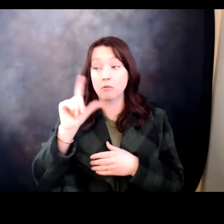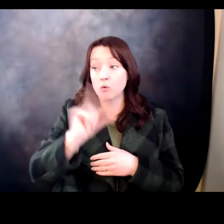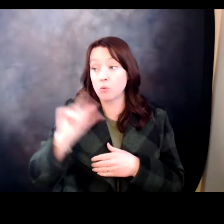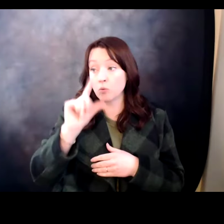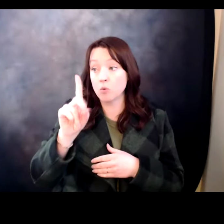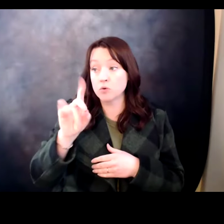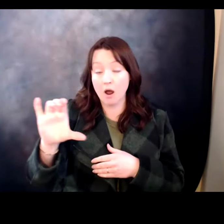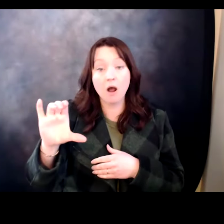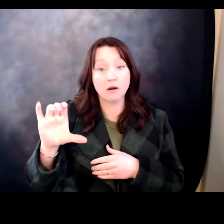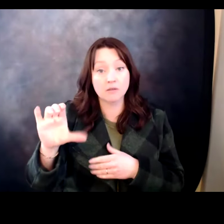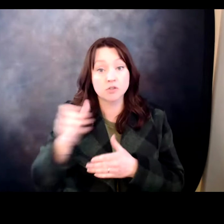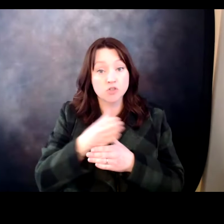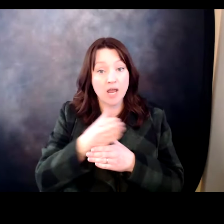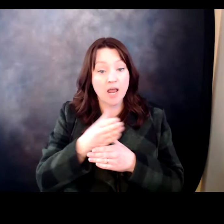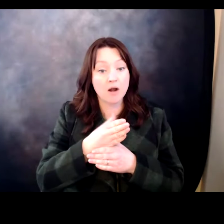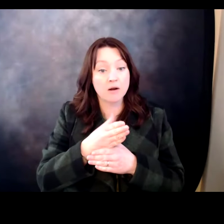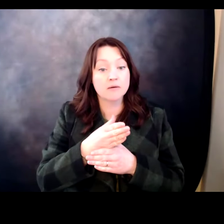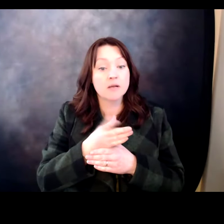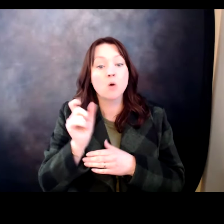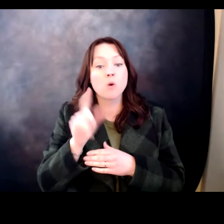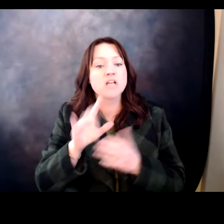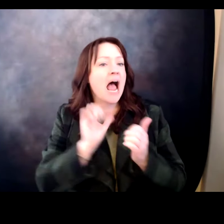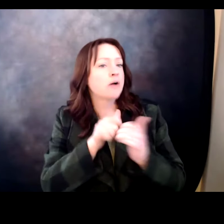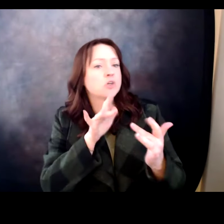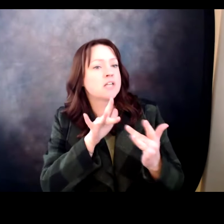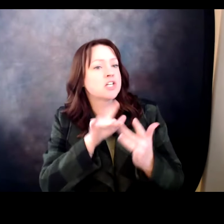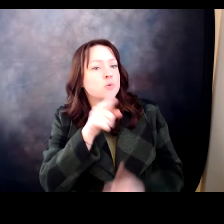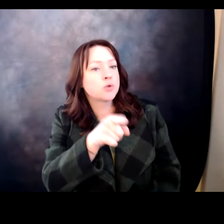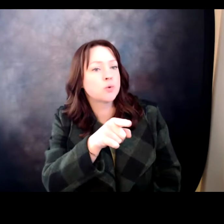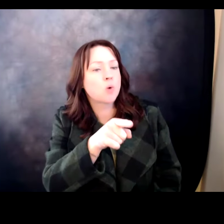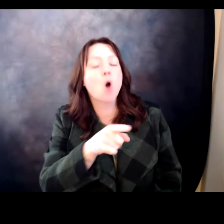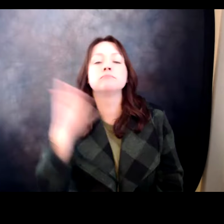How do we get in touch with you? Uh with me. I earlier put my uh email